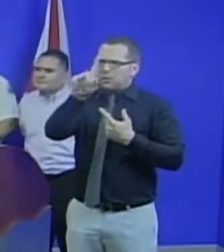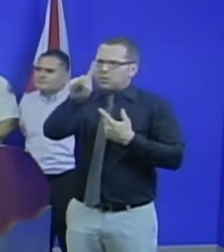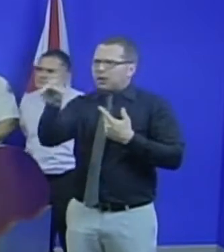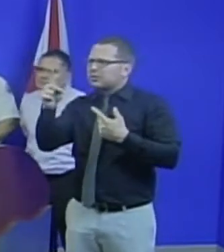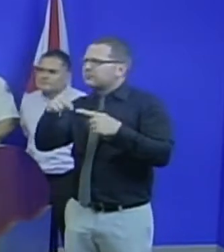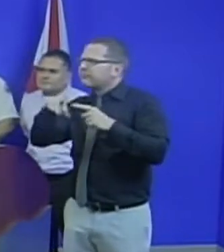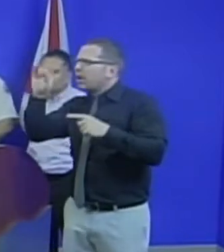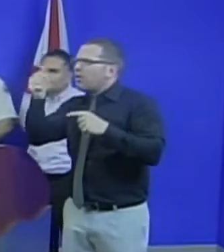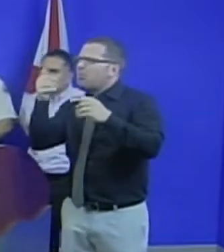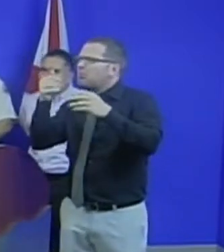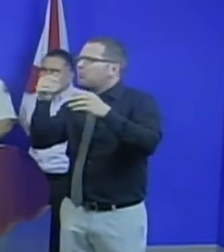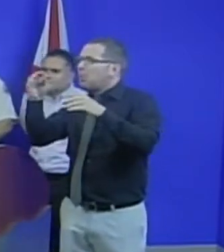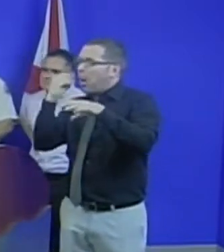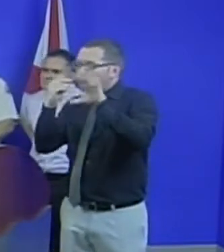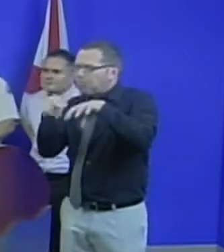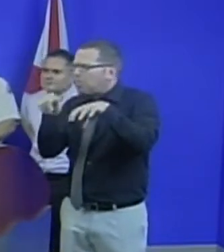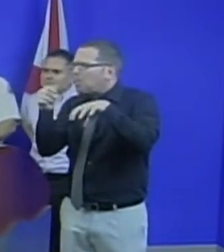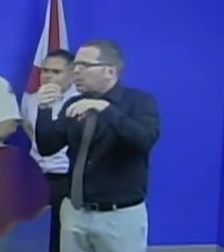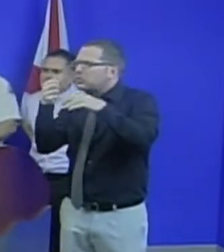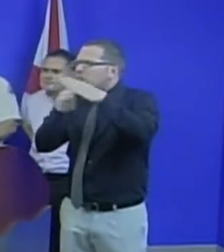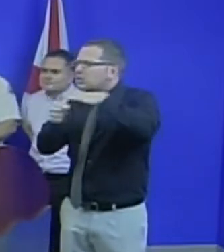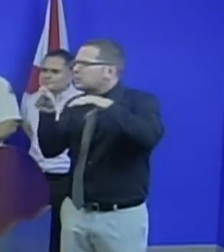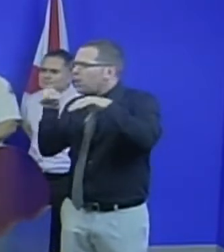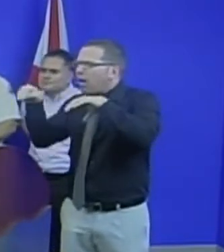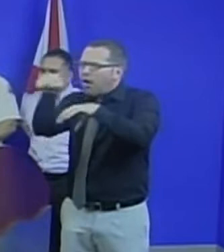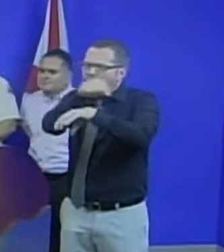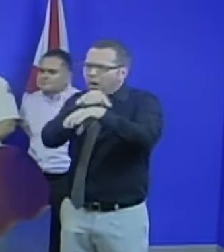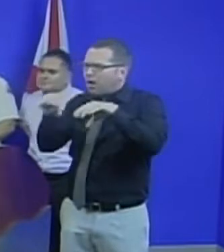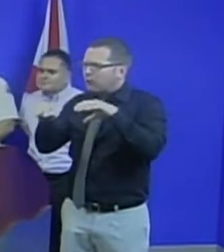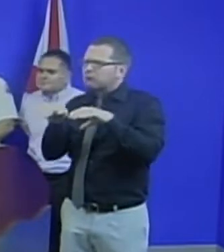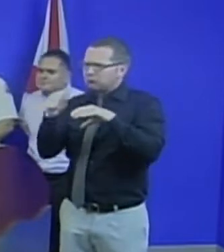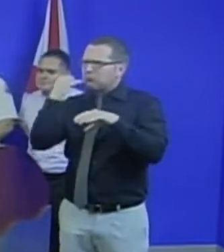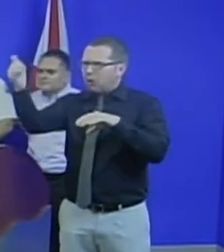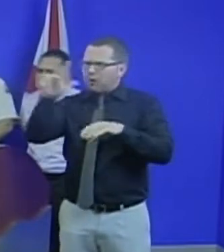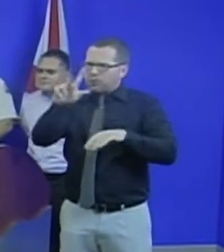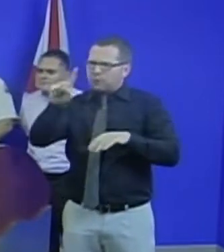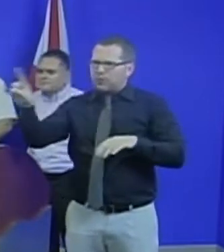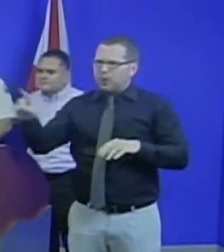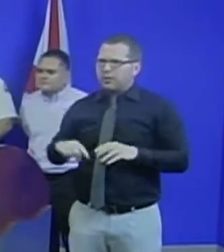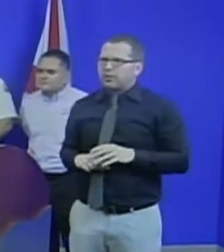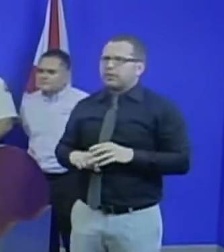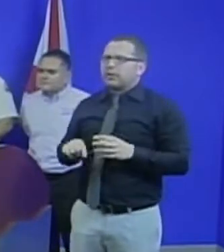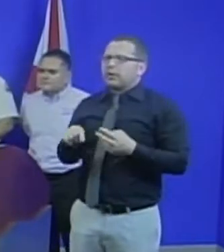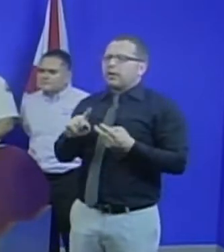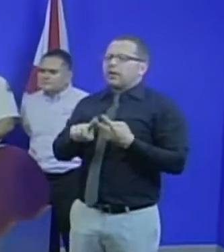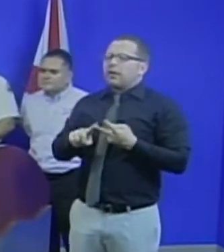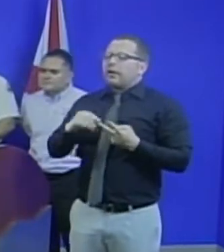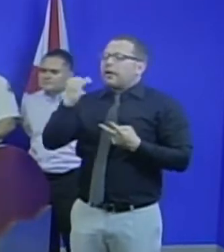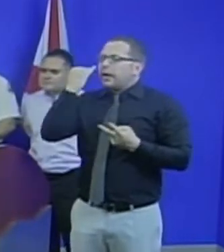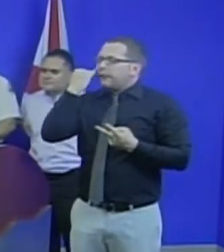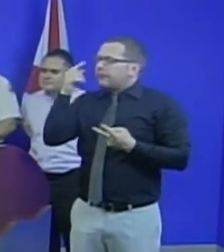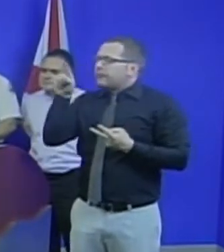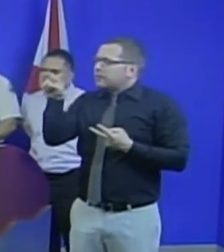PLEASE CALL THEM. FP ANDL HAS PREDICTED THAT THERE